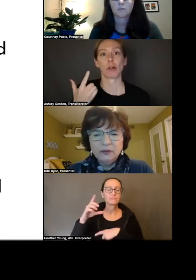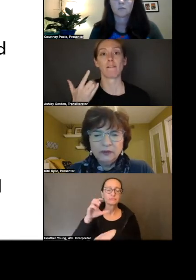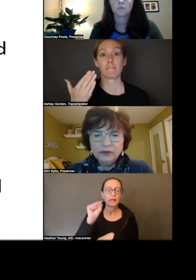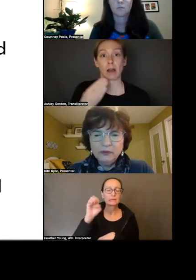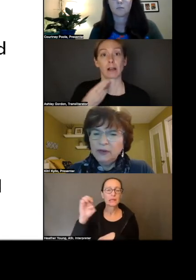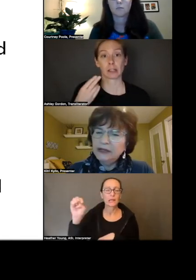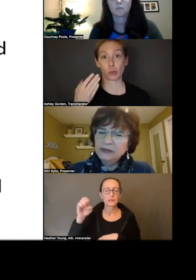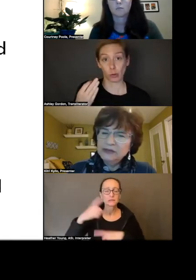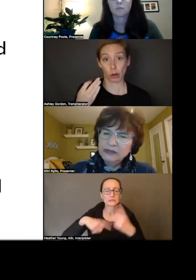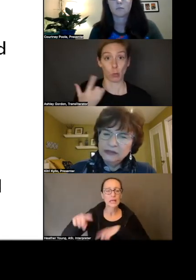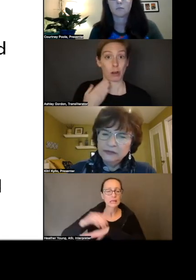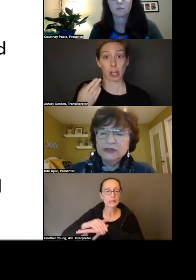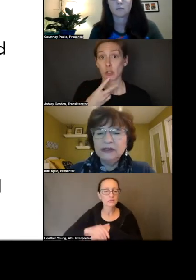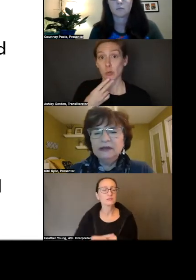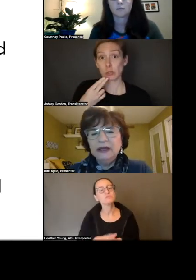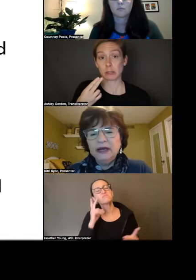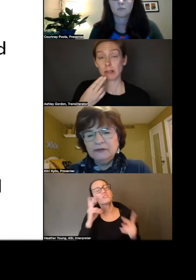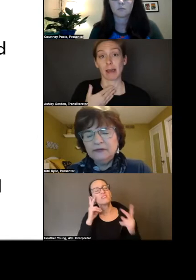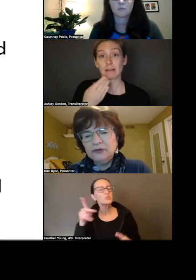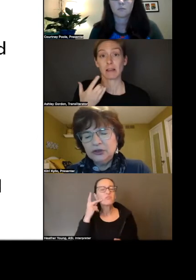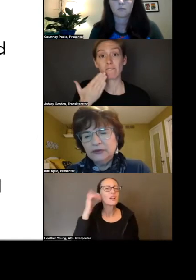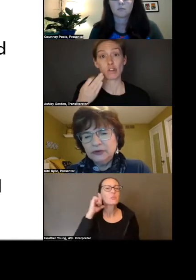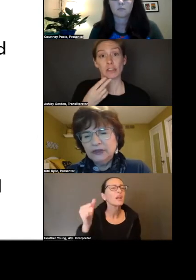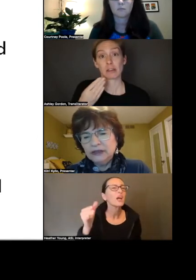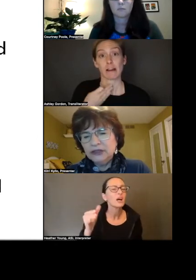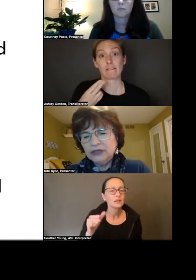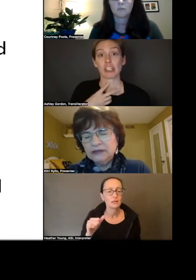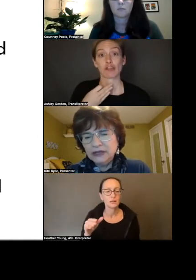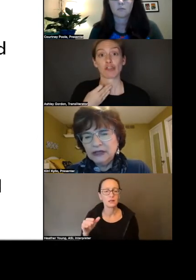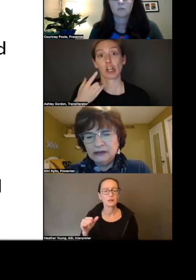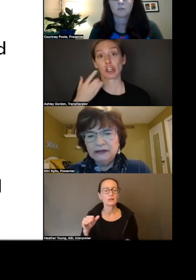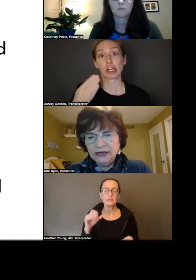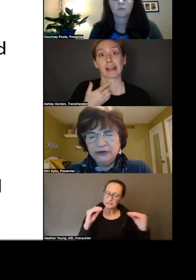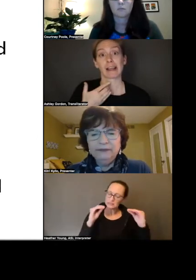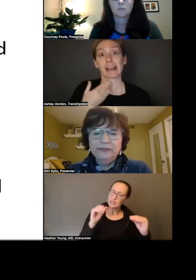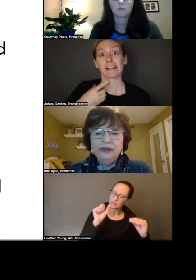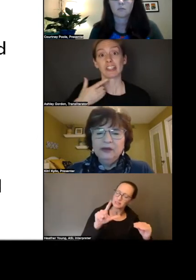Or, "Why not use ASL first, and then have children learn English second, later?"